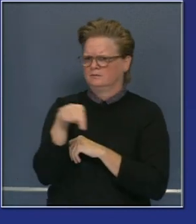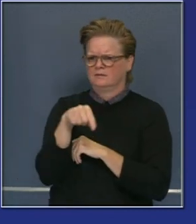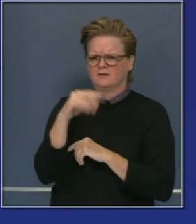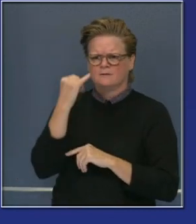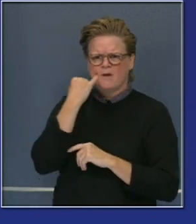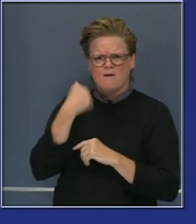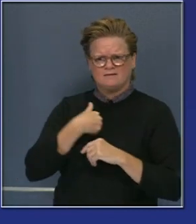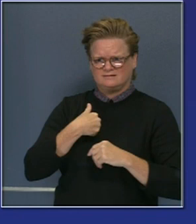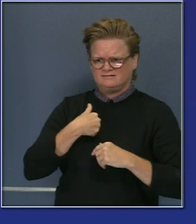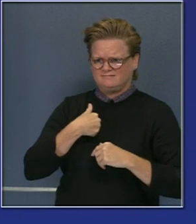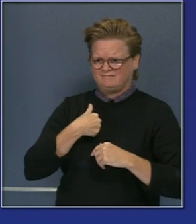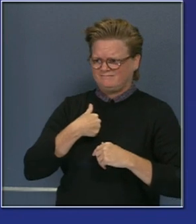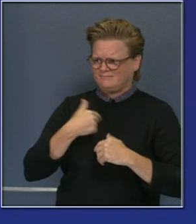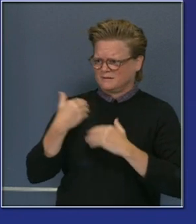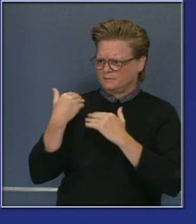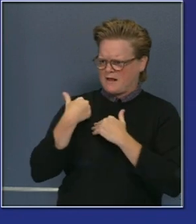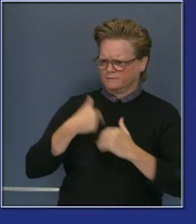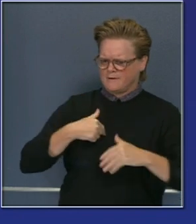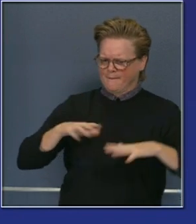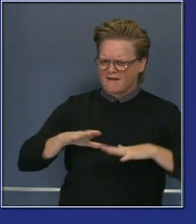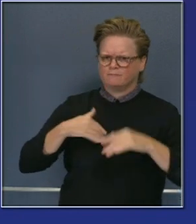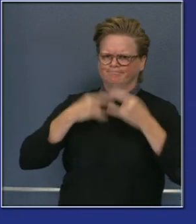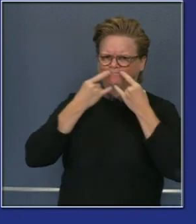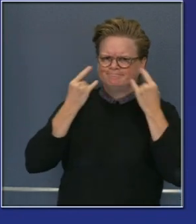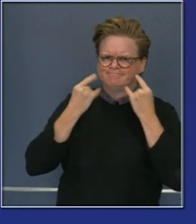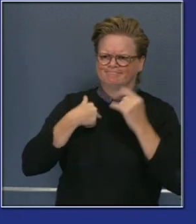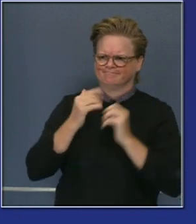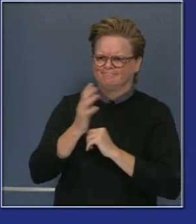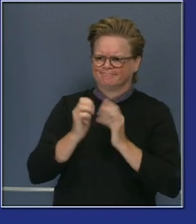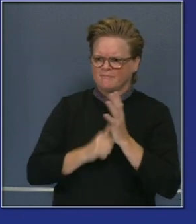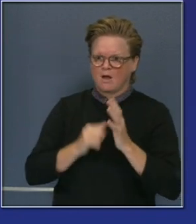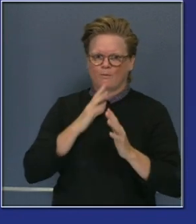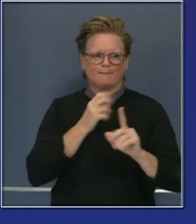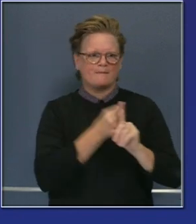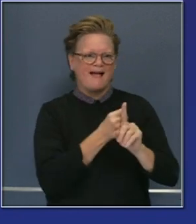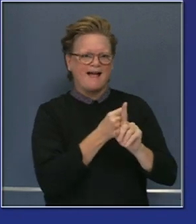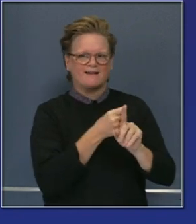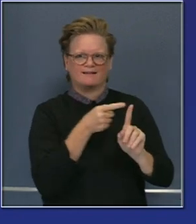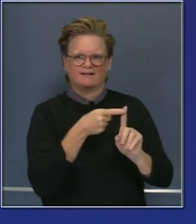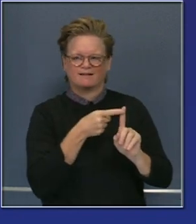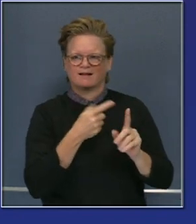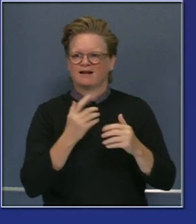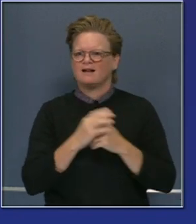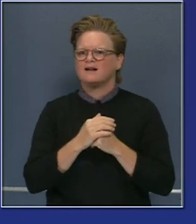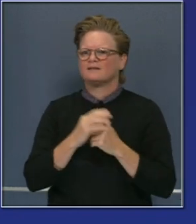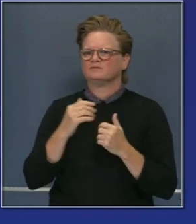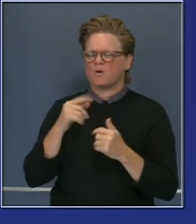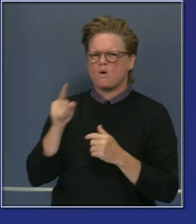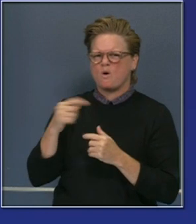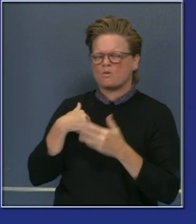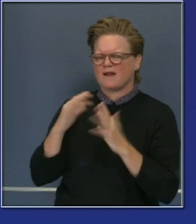RELATES TO INDIVIDUAL CO- HOARDING AND GROUP CORE HURTING AND THE EXPECTATIONS THAT WE HAVE IN TERMS OF INDIVIDUAL AND GROUP BEHAVIOR.